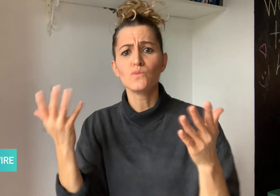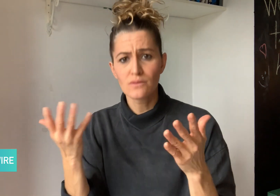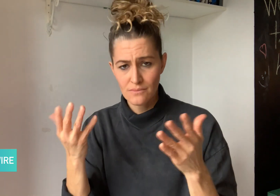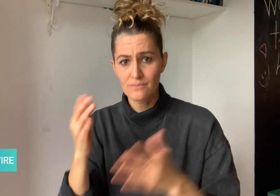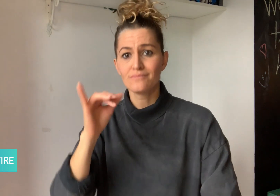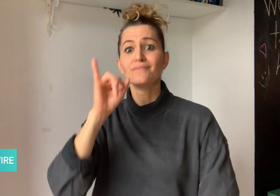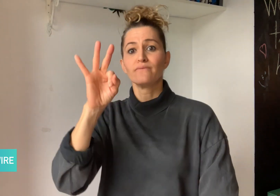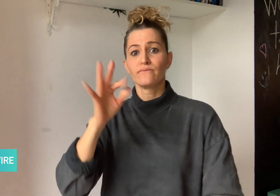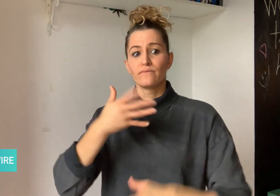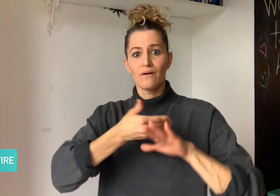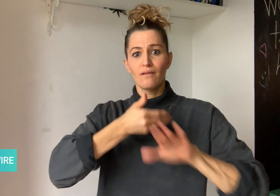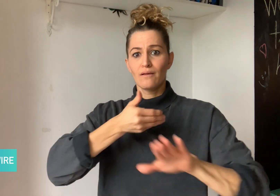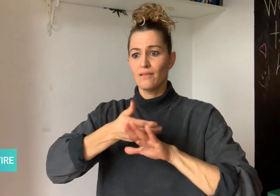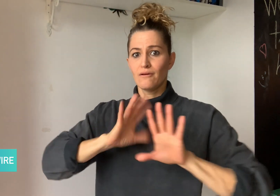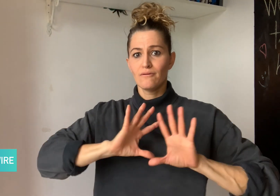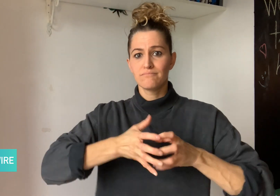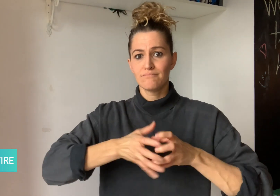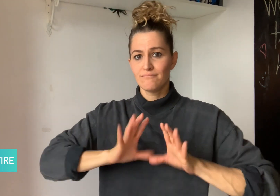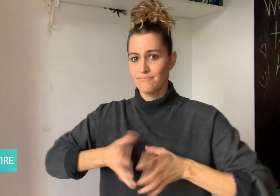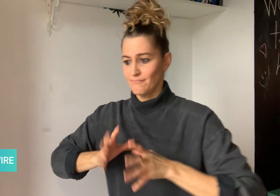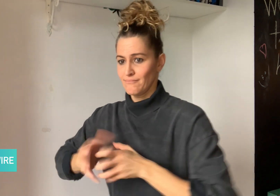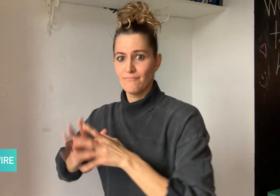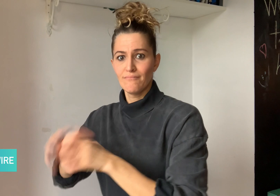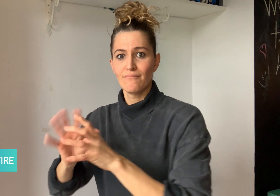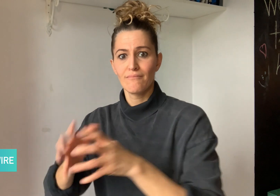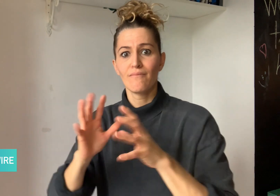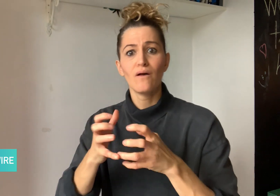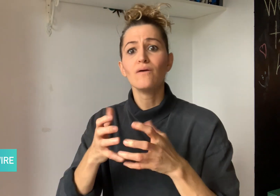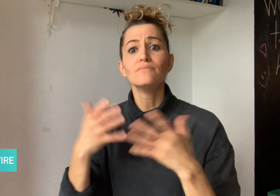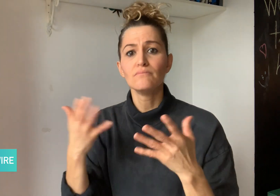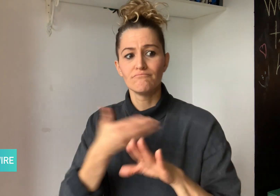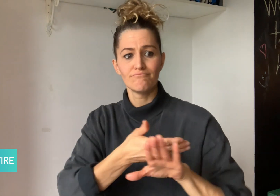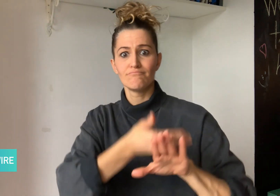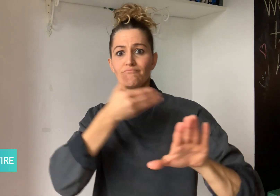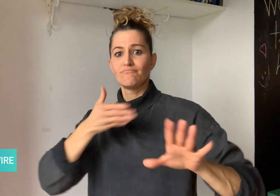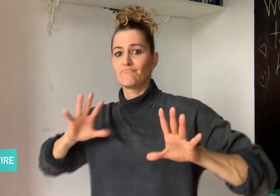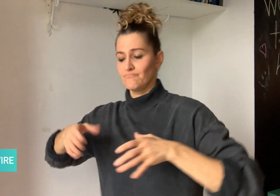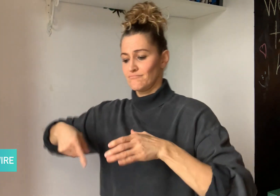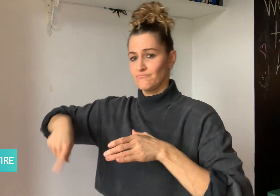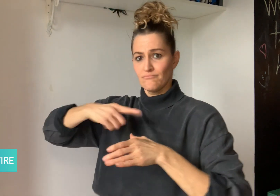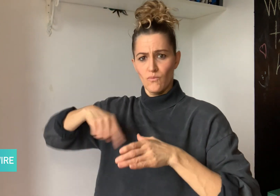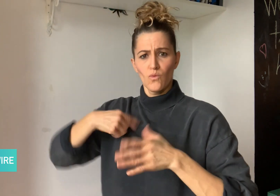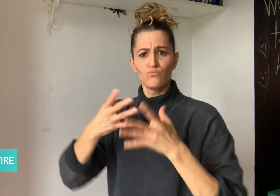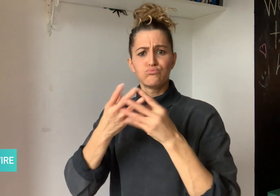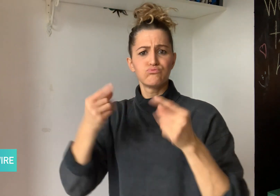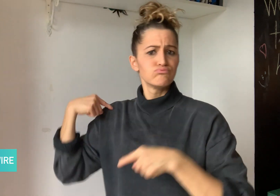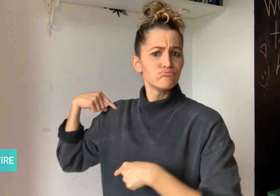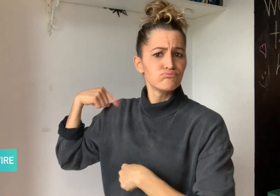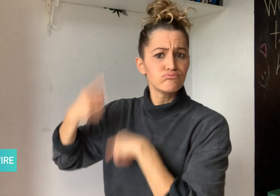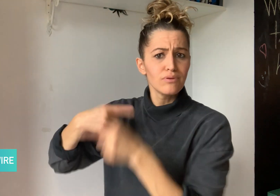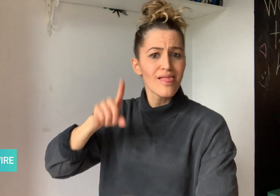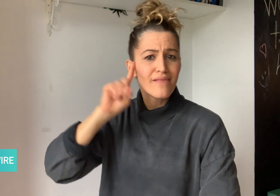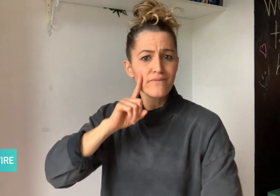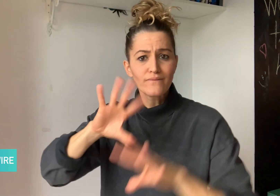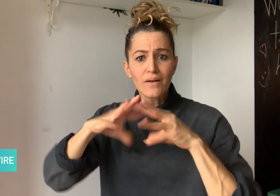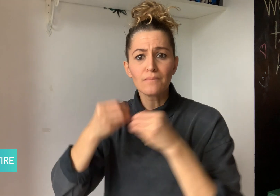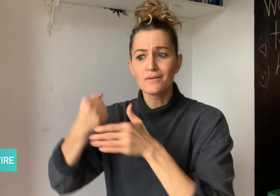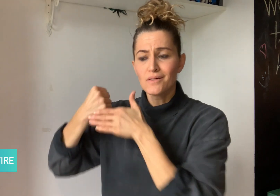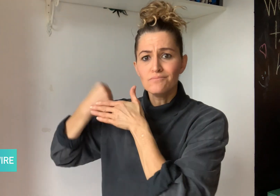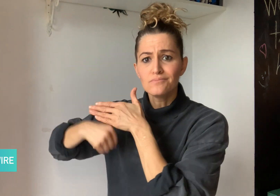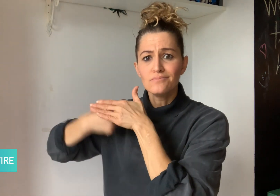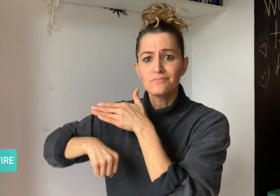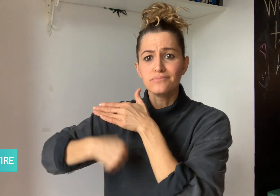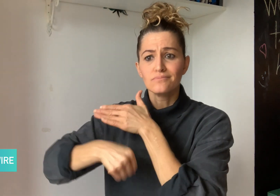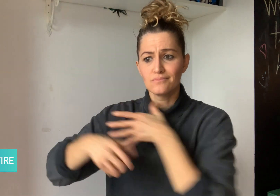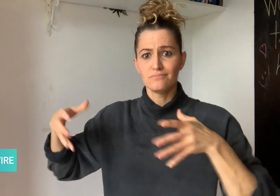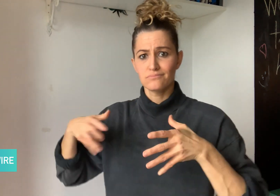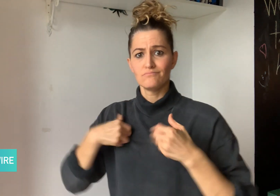by those who come from many generations of Deaf families,